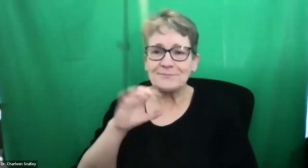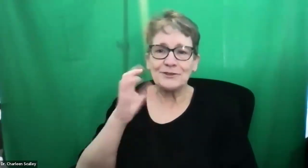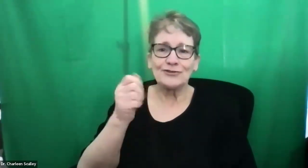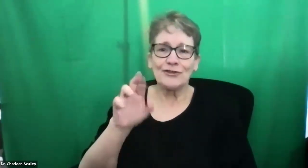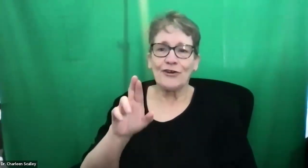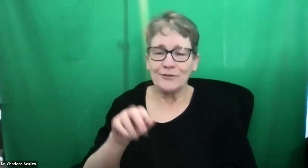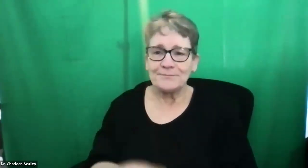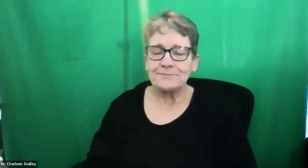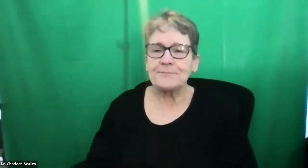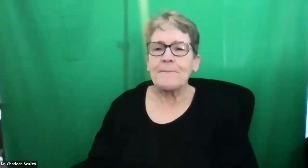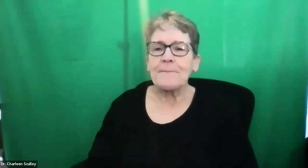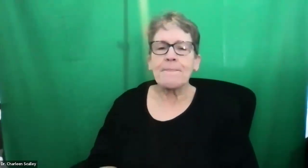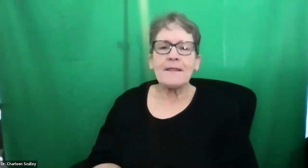[interpreter for Char] Hi, I'm Char.